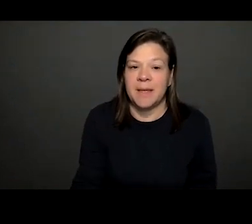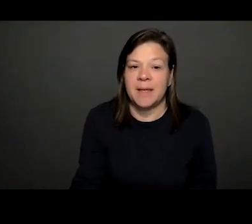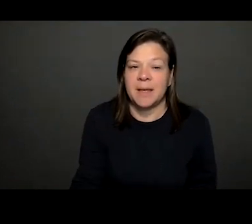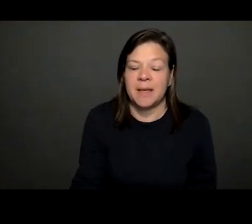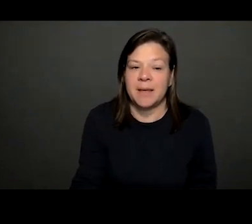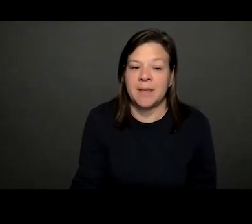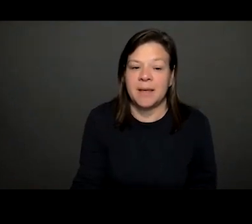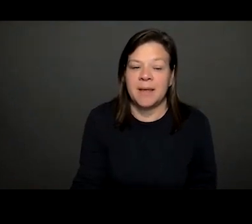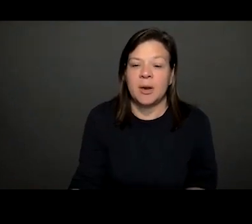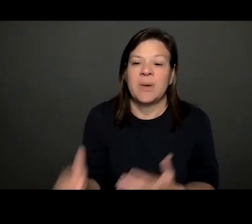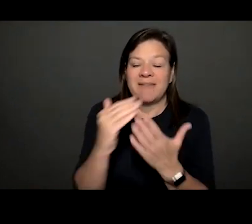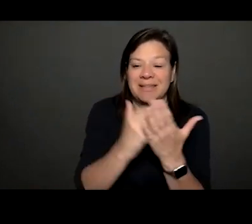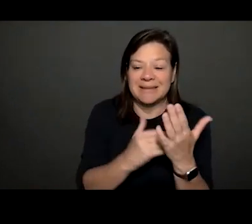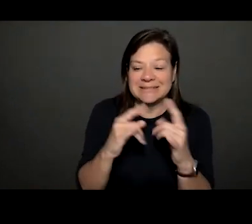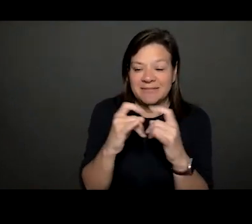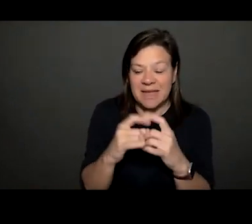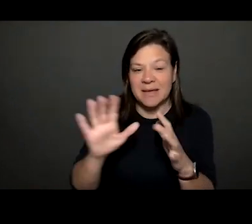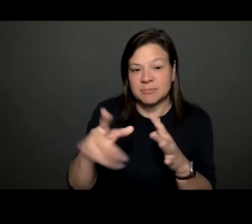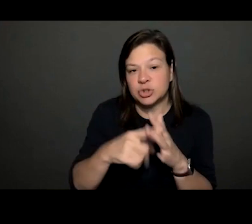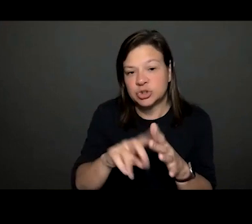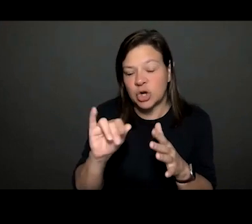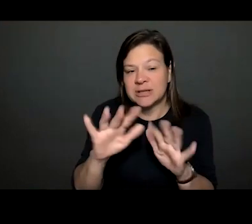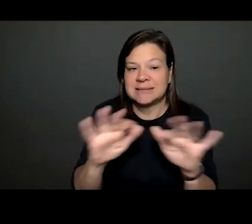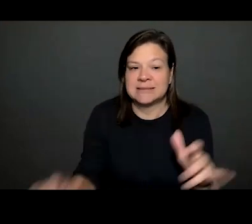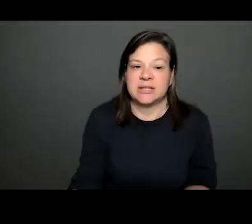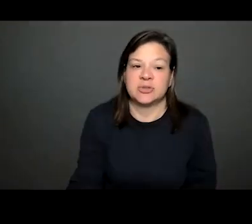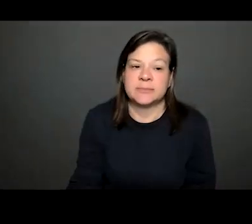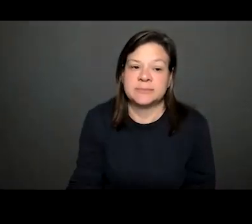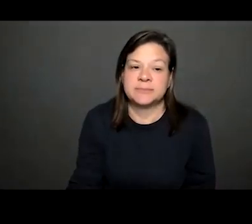NOW THAT'S COOL AND ALL BUT I WANT TO SEE THIS ORDERED BY THE START DATE.